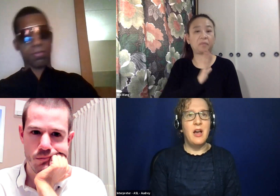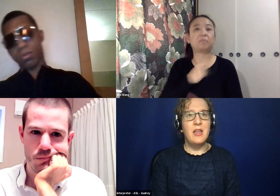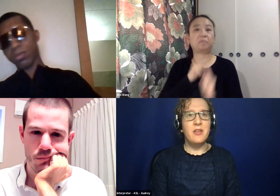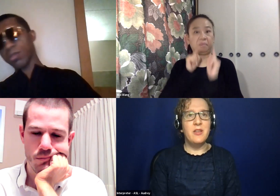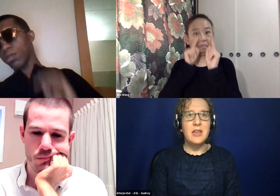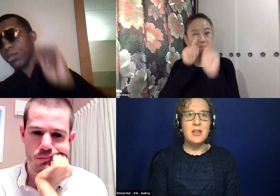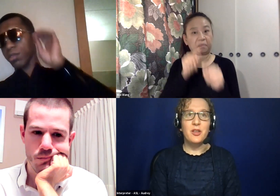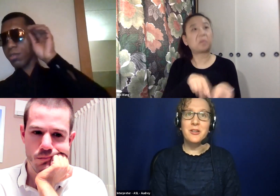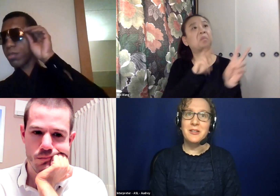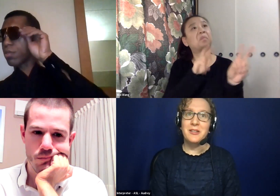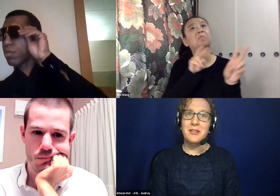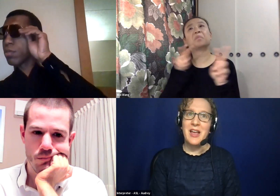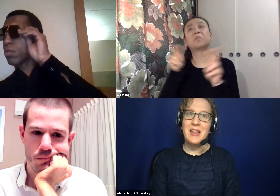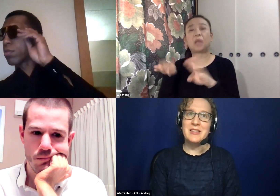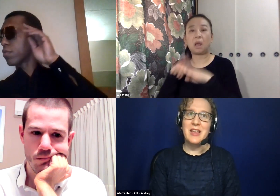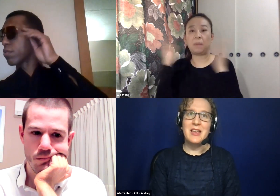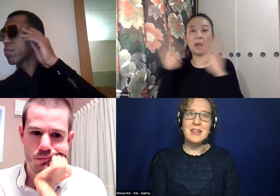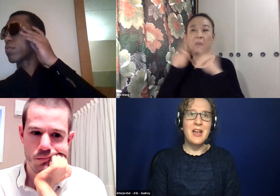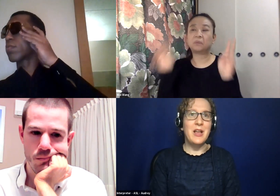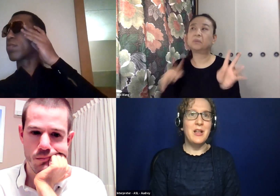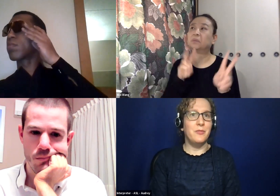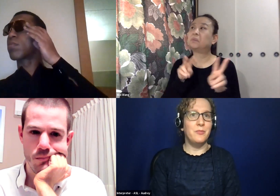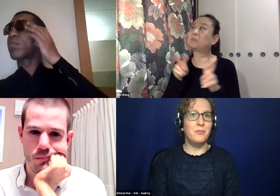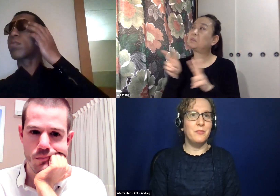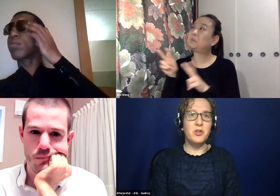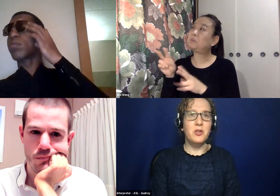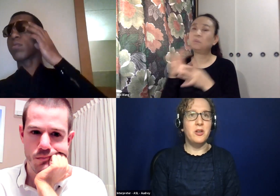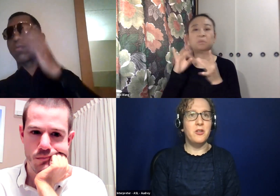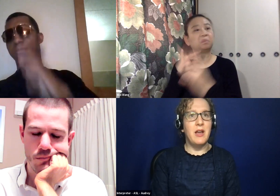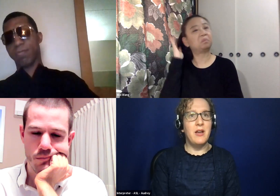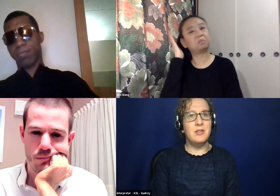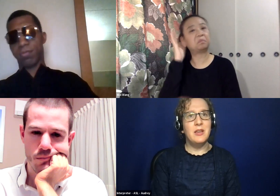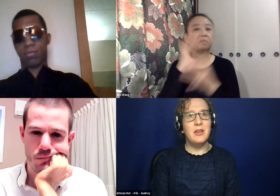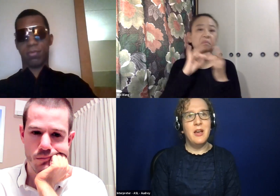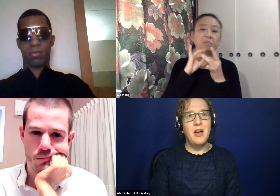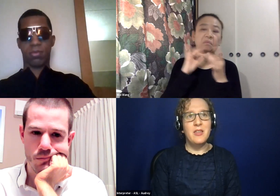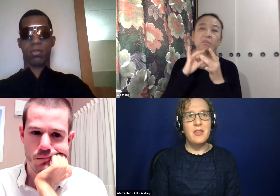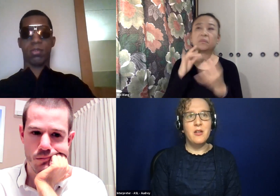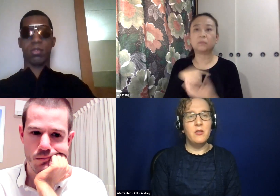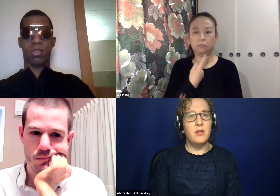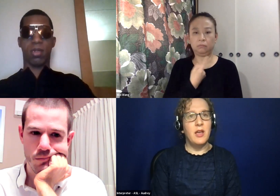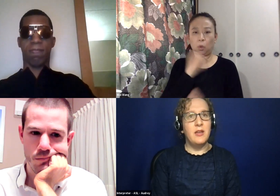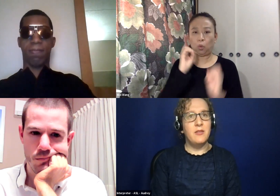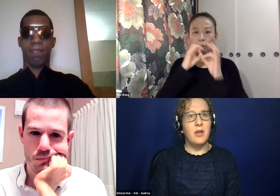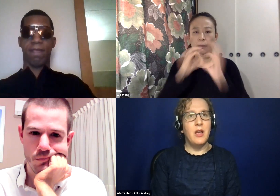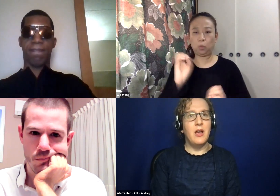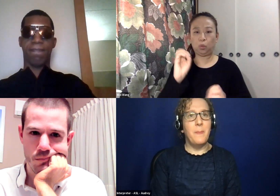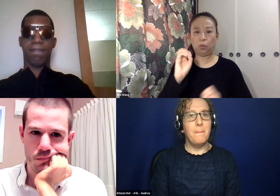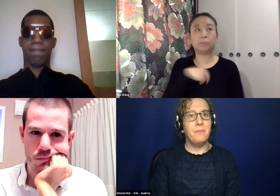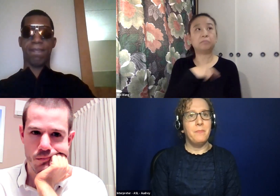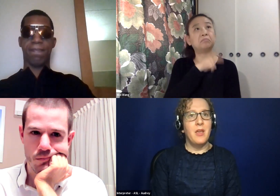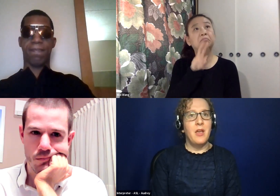I thought I'd take a look, and as I took a look around, I thought, oh, okay,